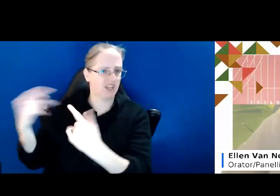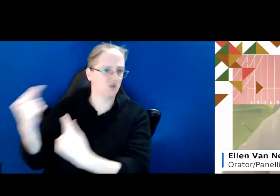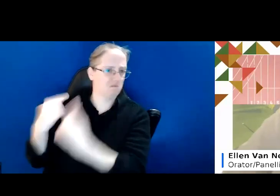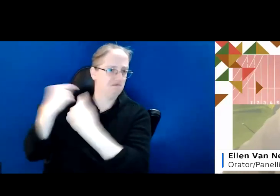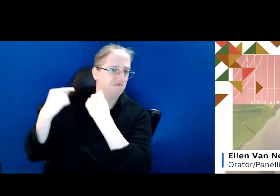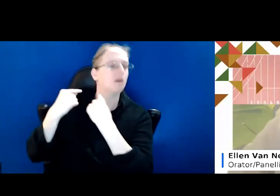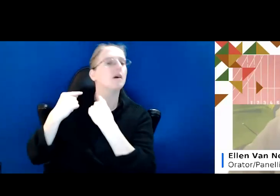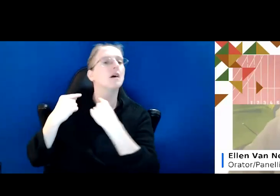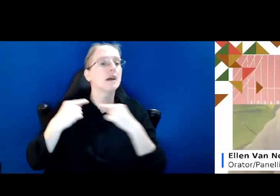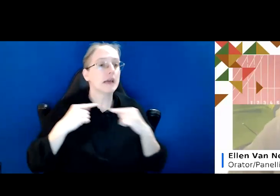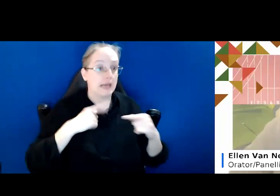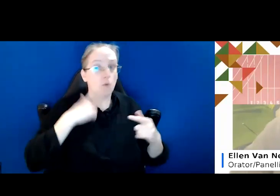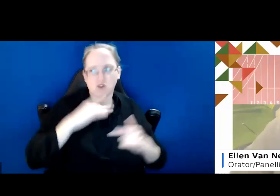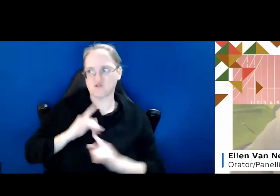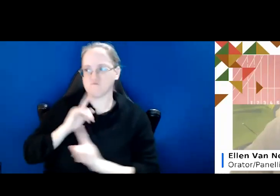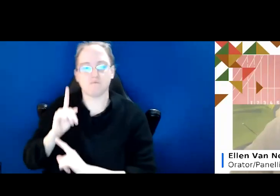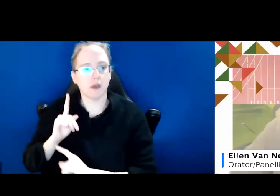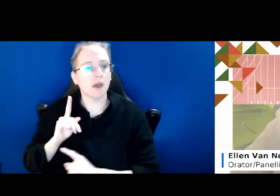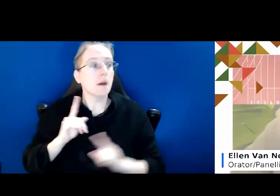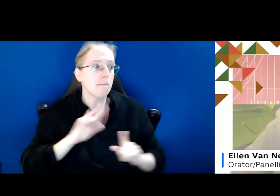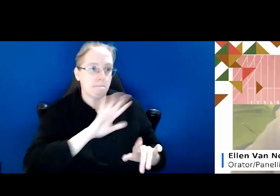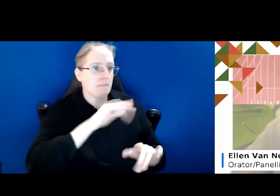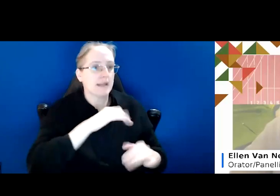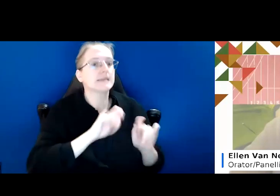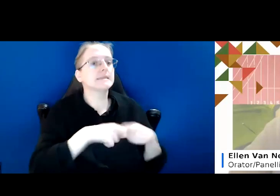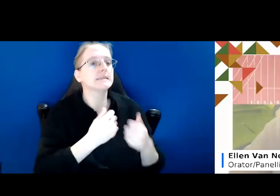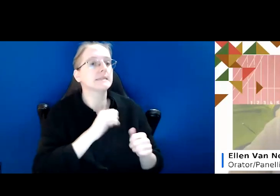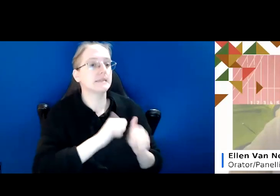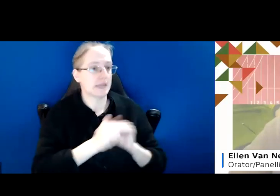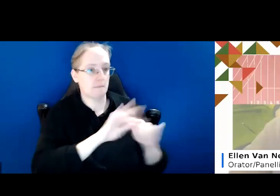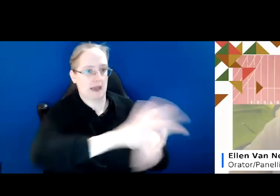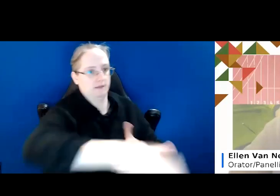by his teammates who are worried he'll react with physical violence.